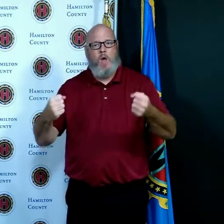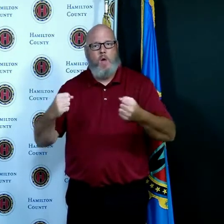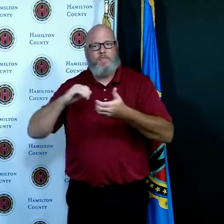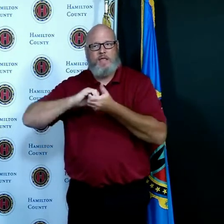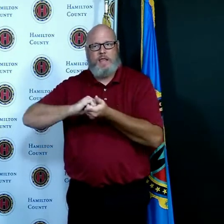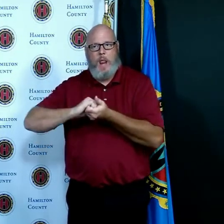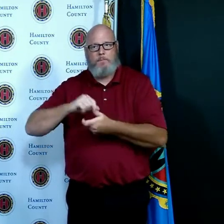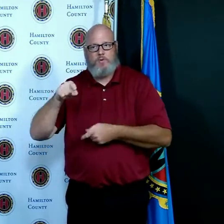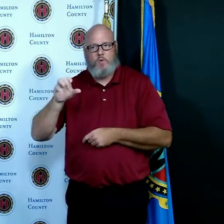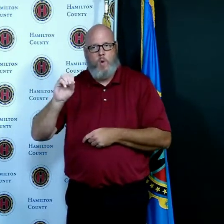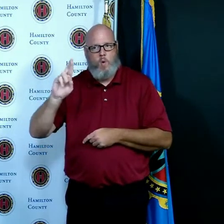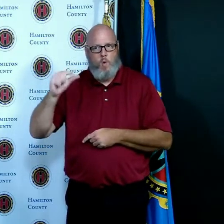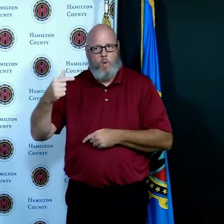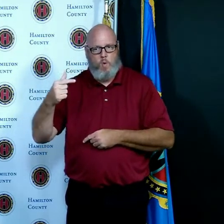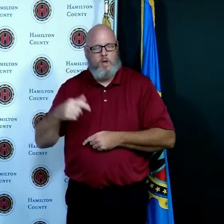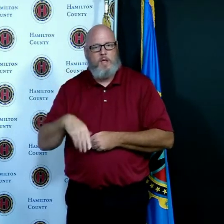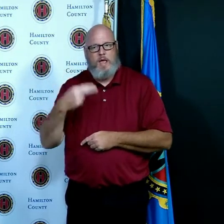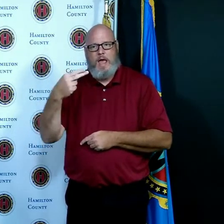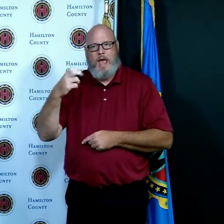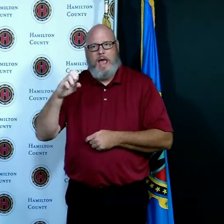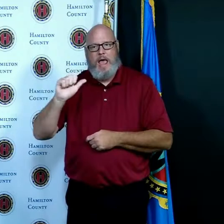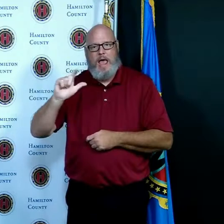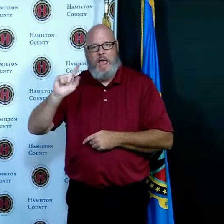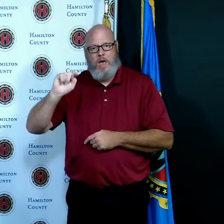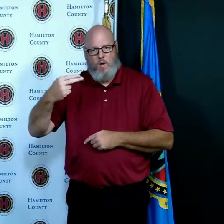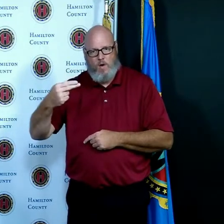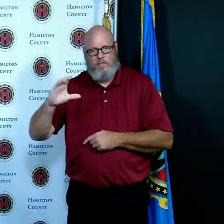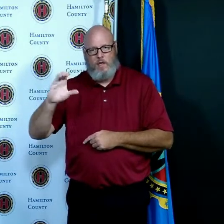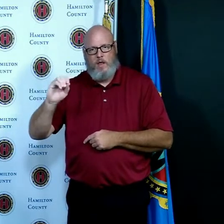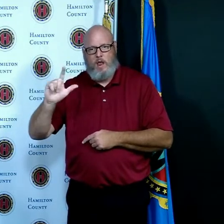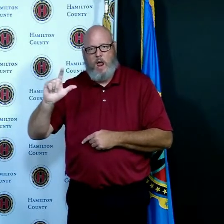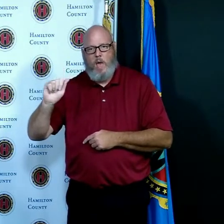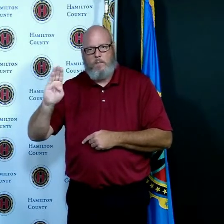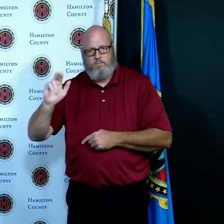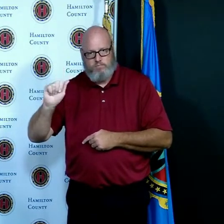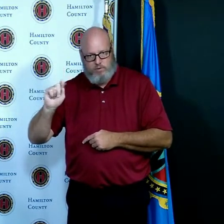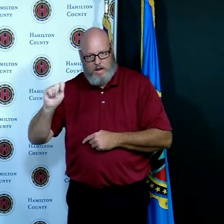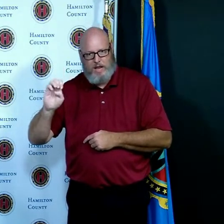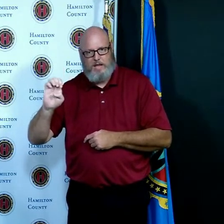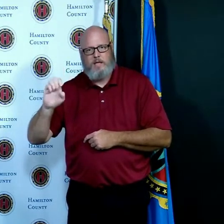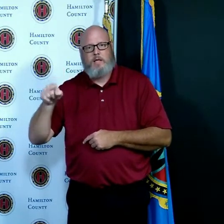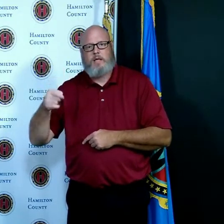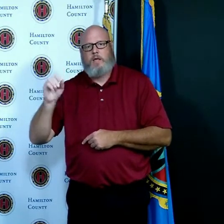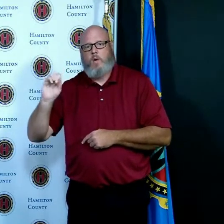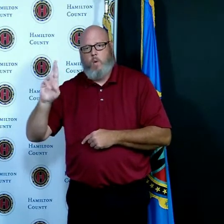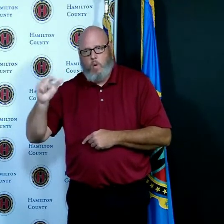once again healthcollab.org/testandprotect